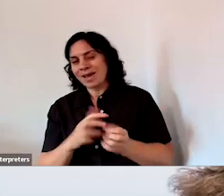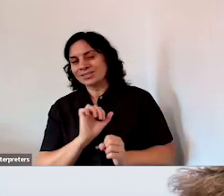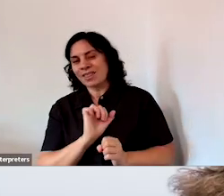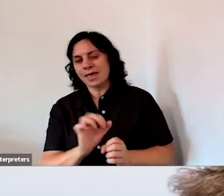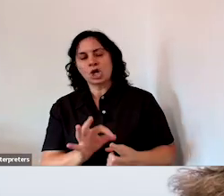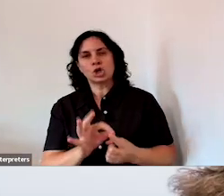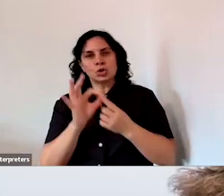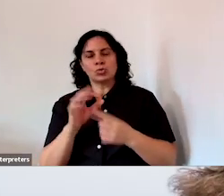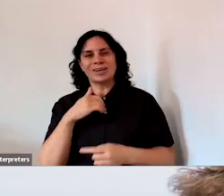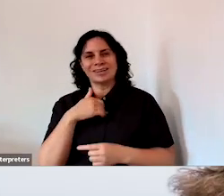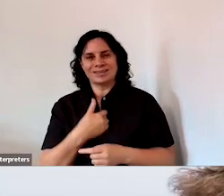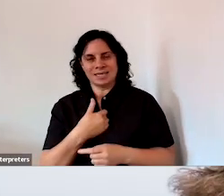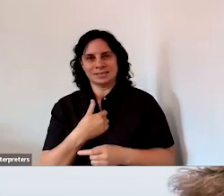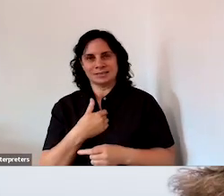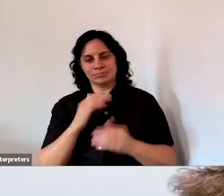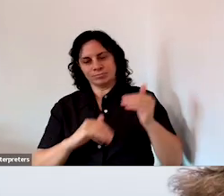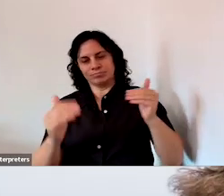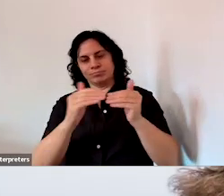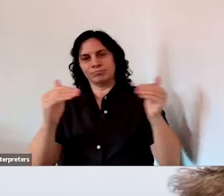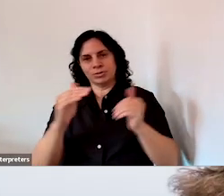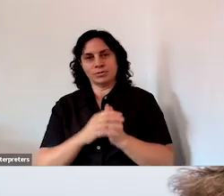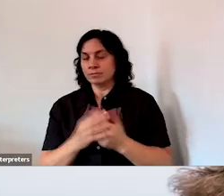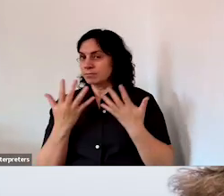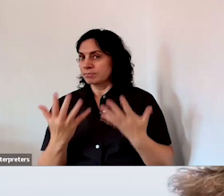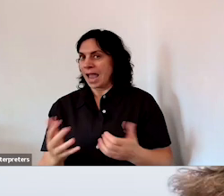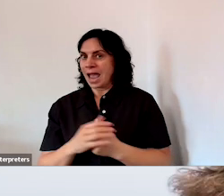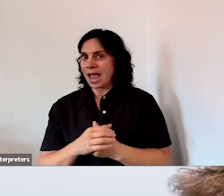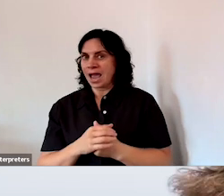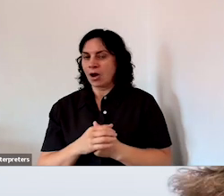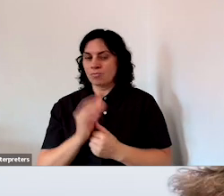And to achieve this, we need to have a concerted effort across agencies and ministries.